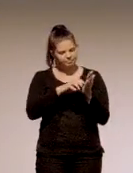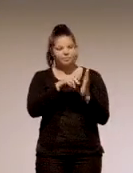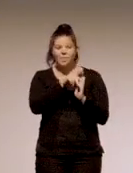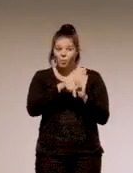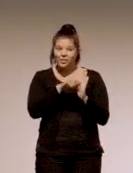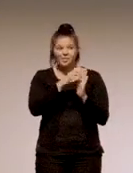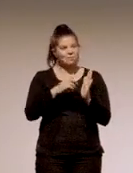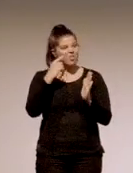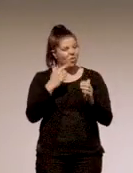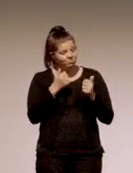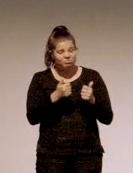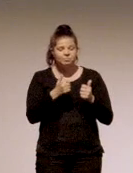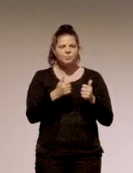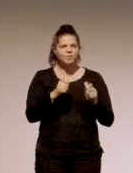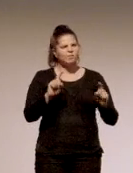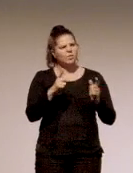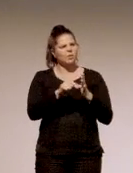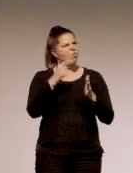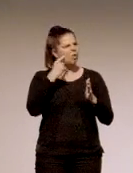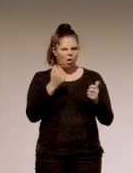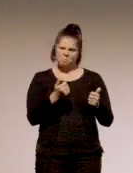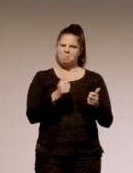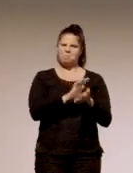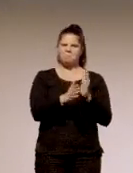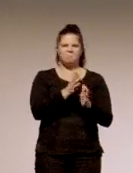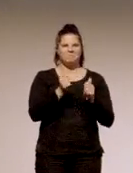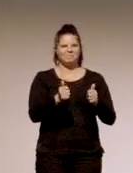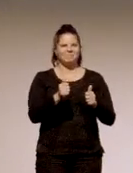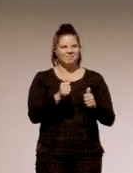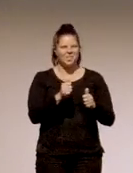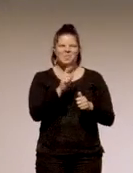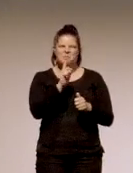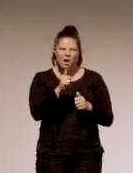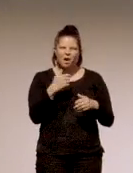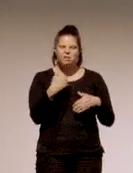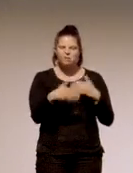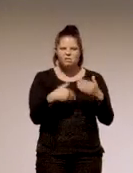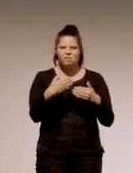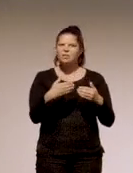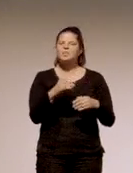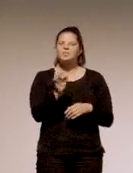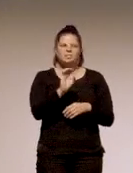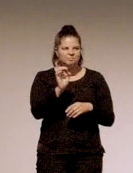We thought in the first instance, maybe that's job done, but what actually became really clear is that there's a huge education piece when